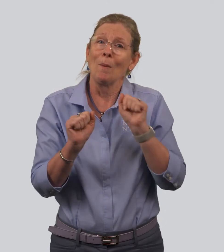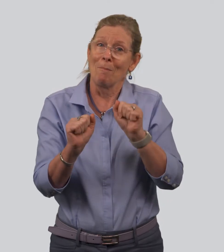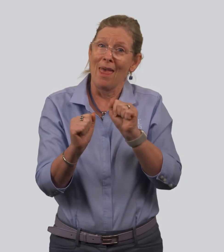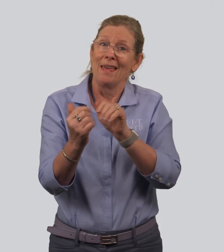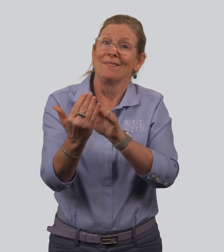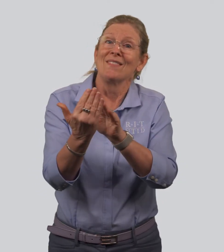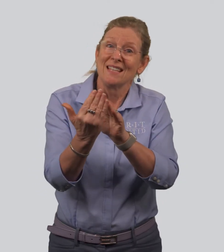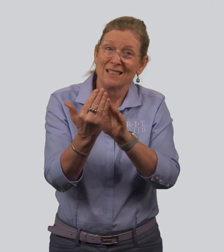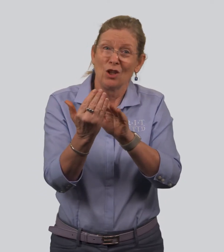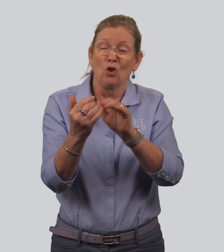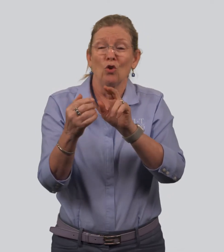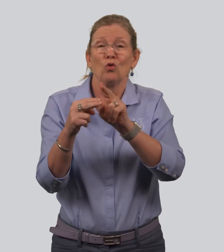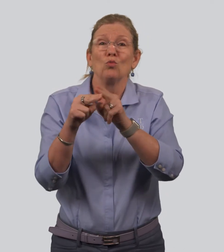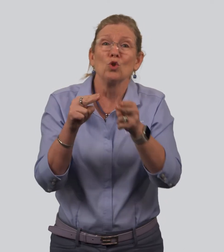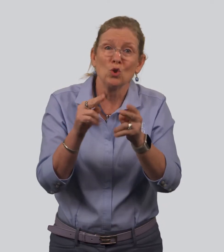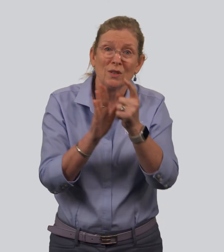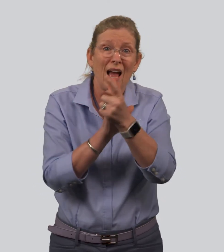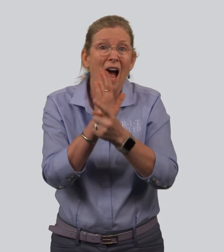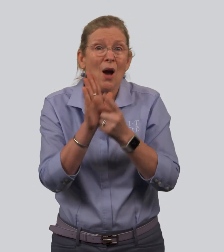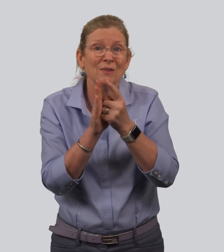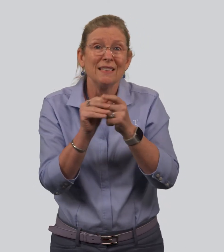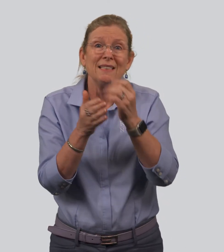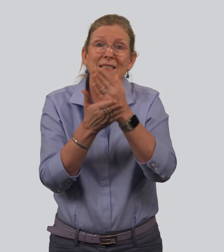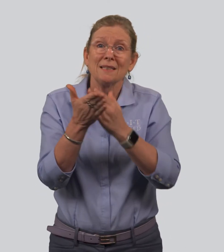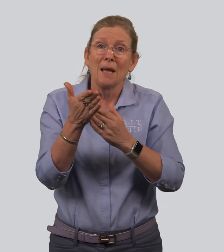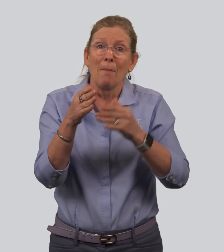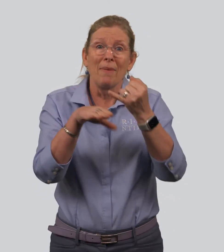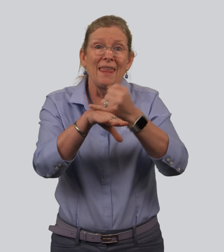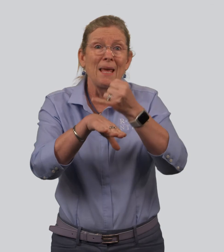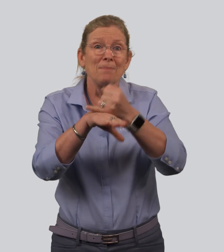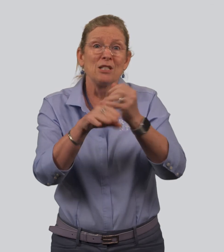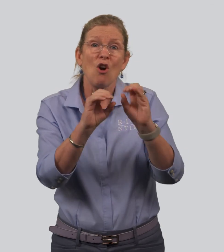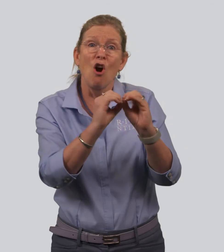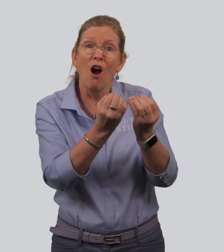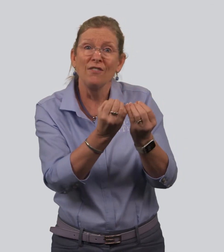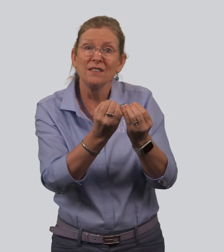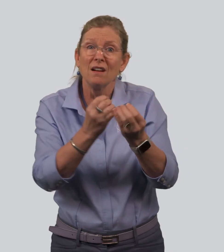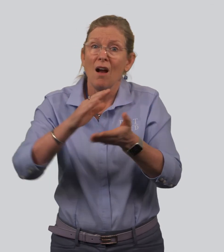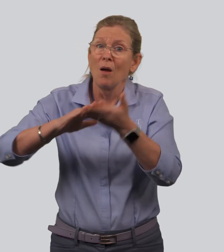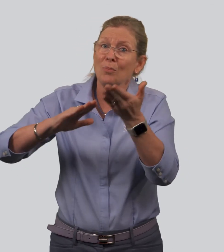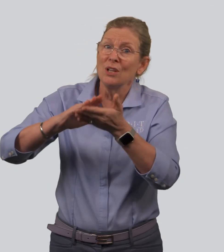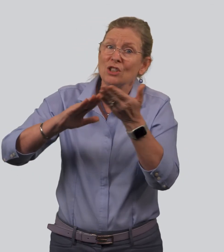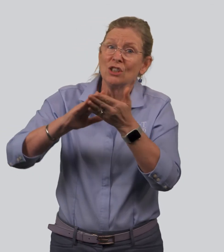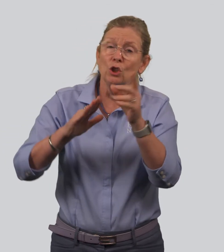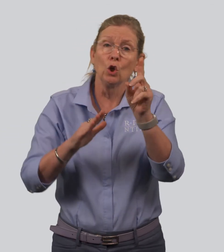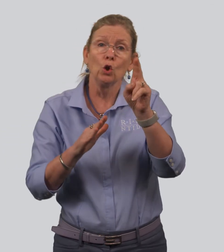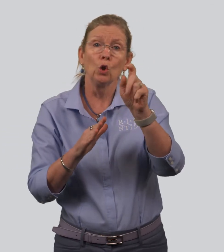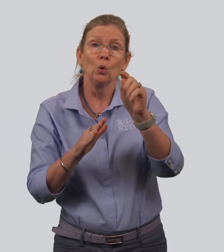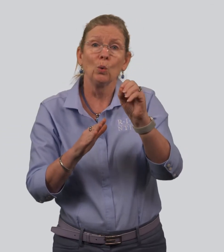We may encounter reduced hours in some campus offices/operations